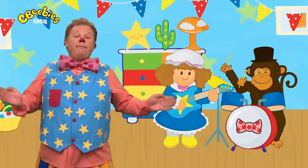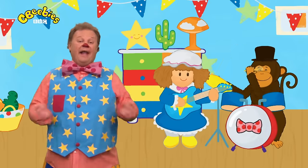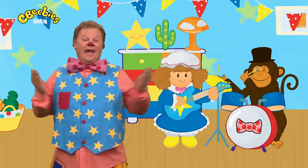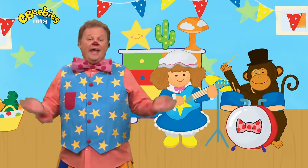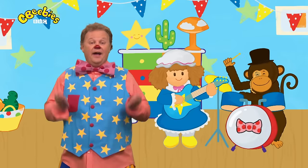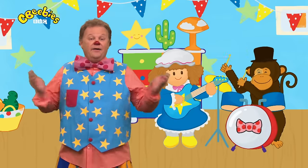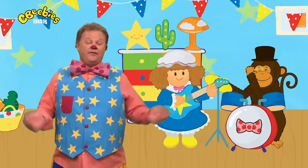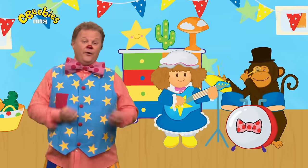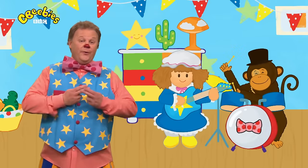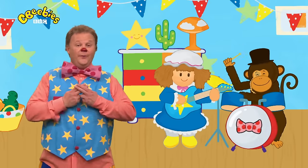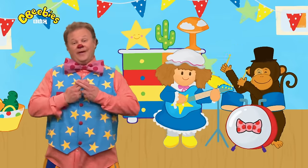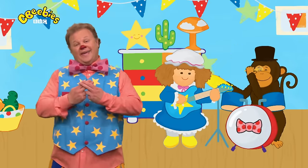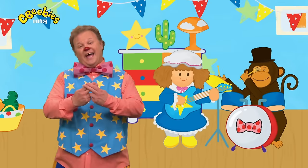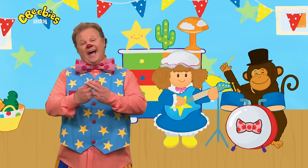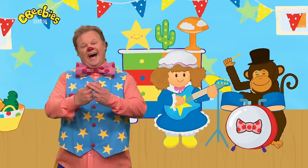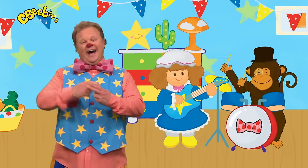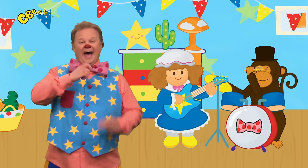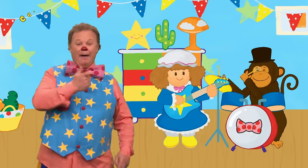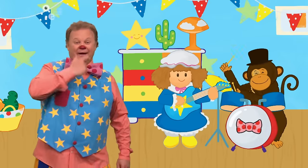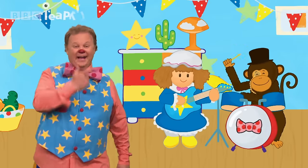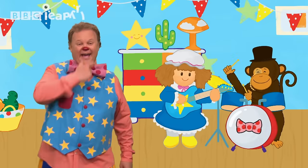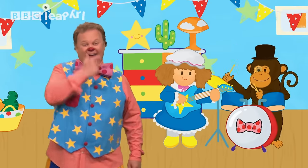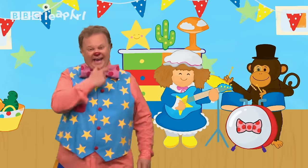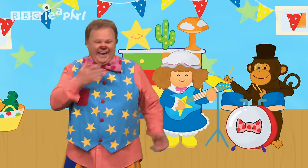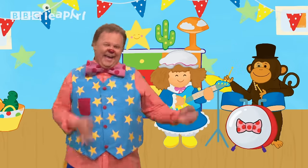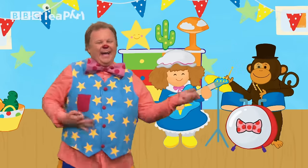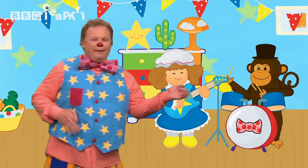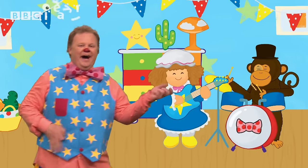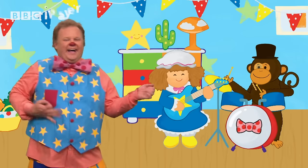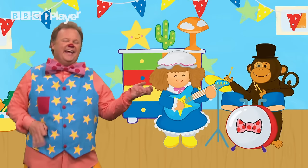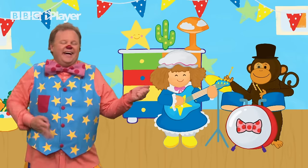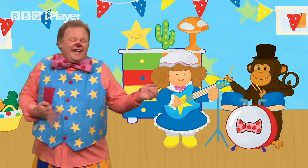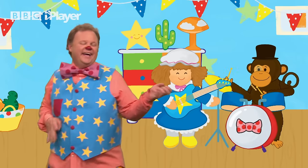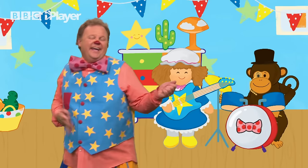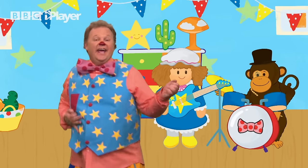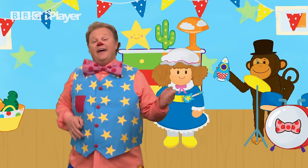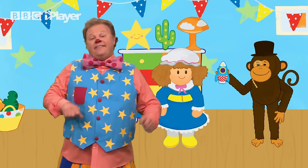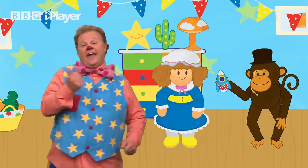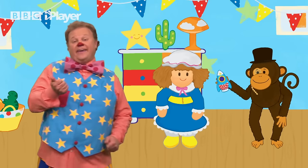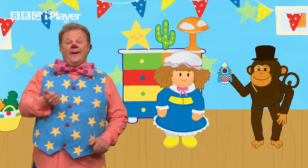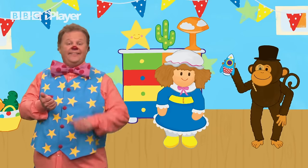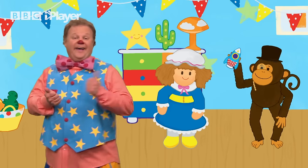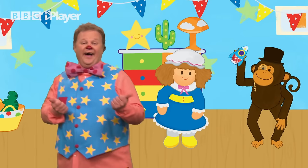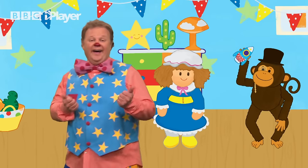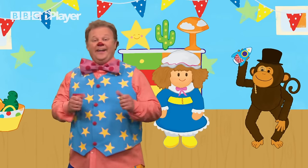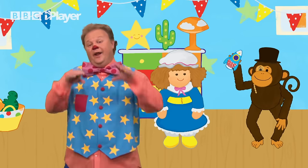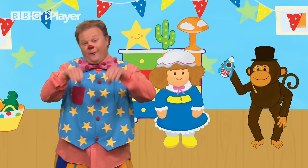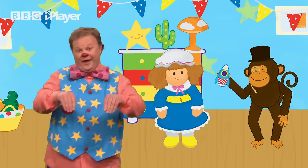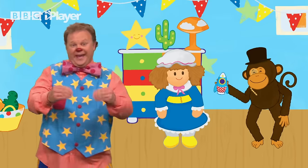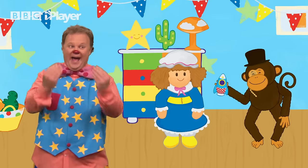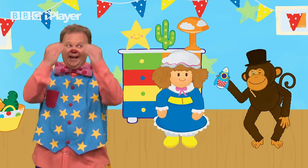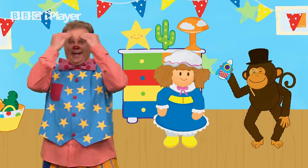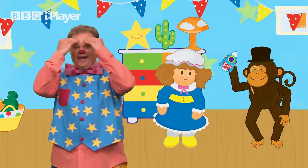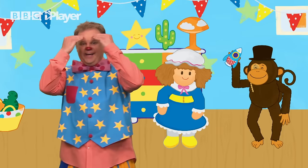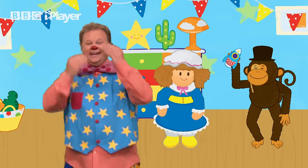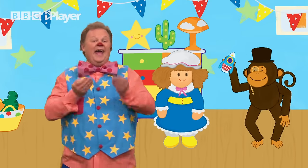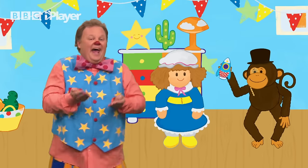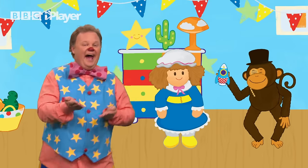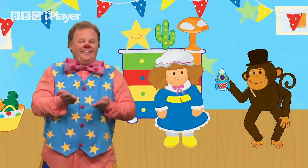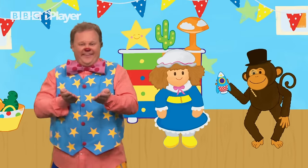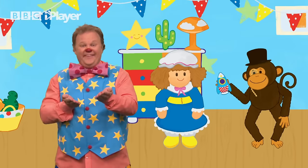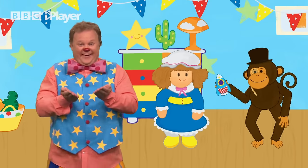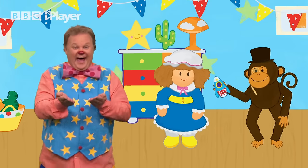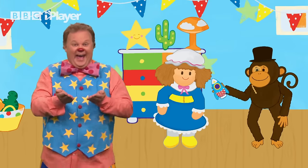play together happily come on take your turn we can learn how to share